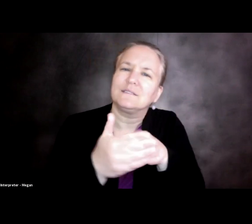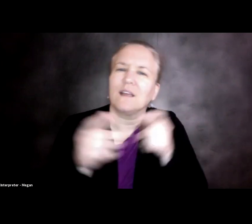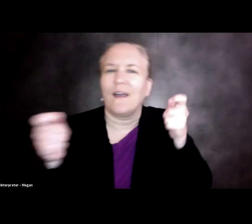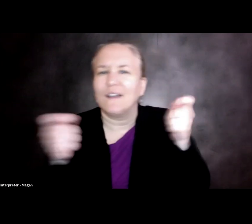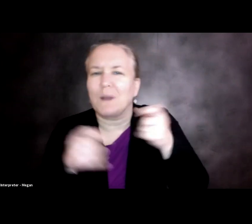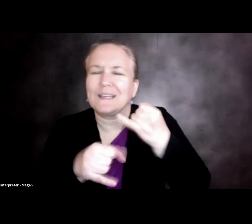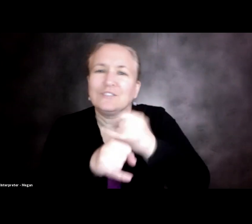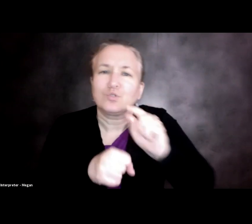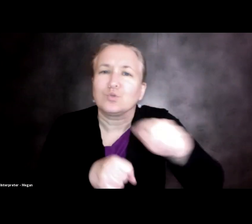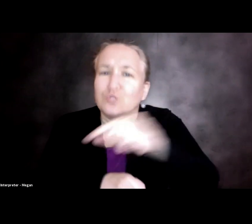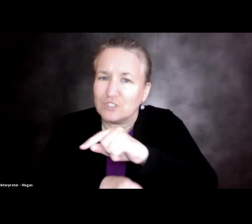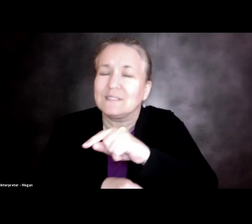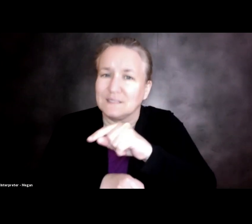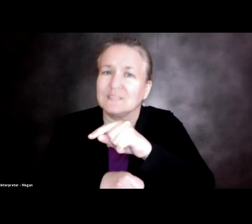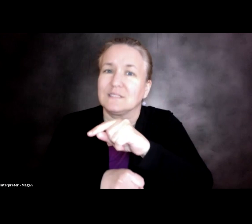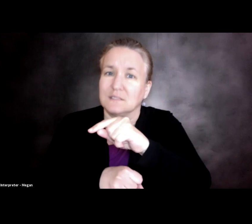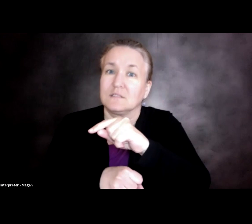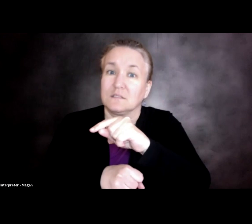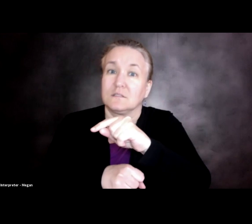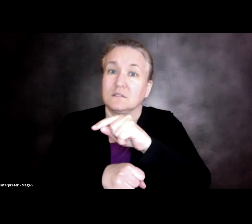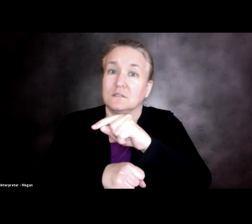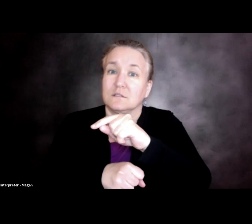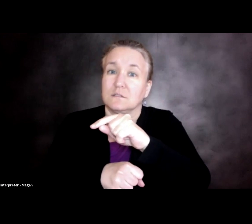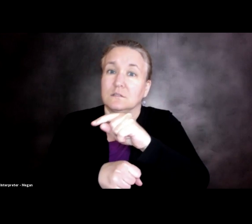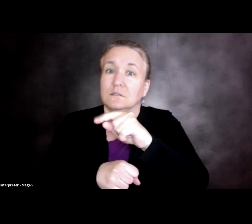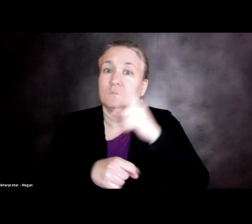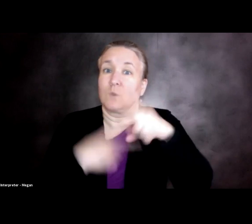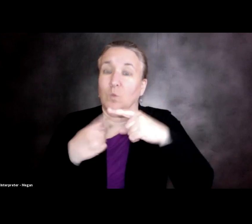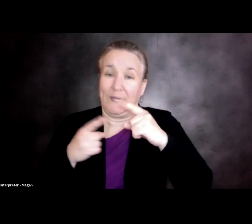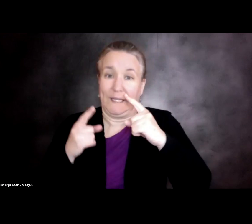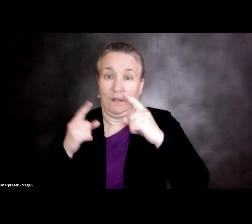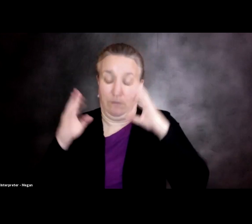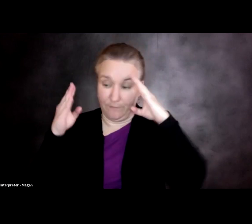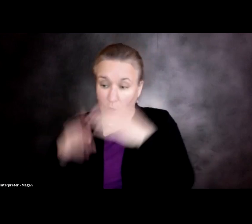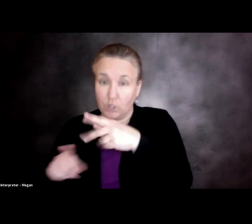by turning our attention toward patiency,